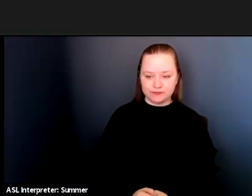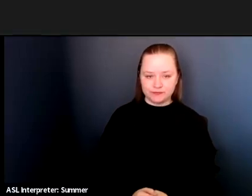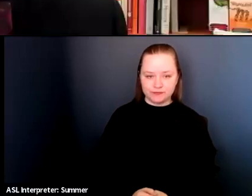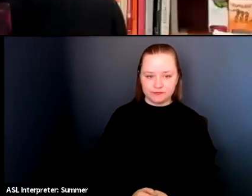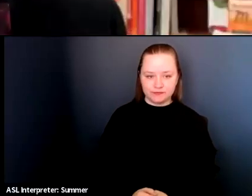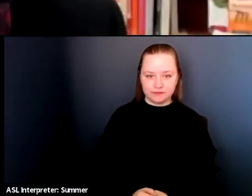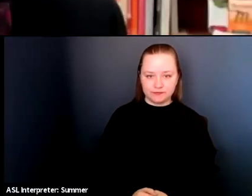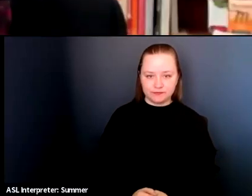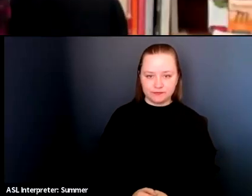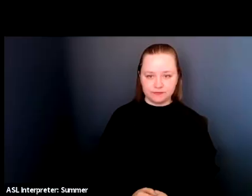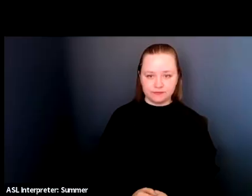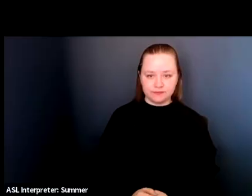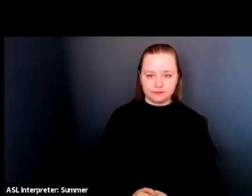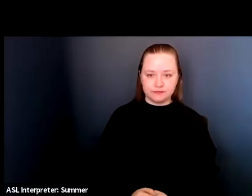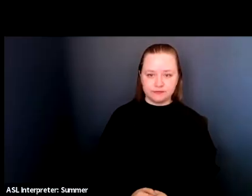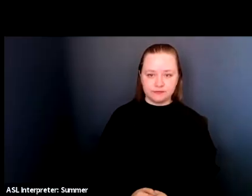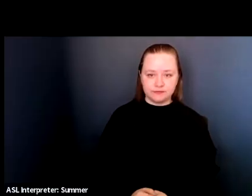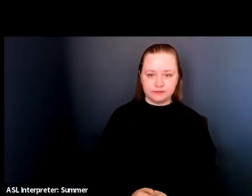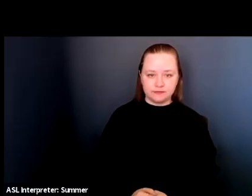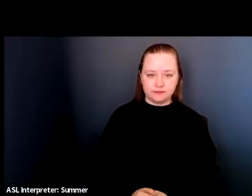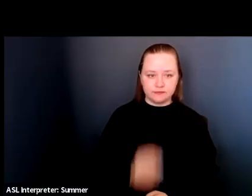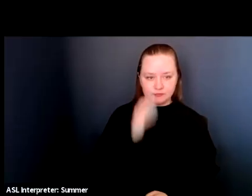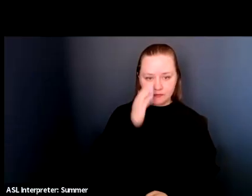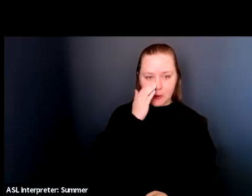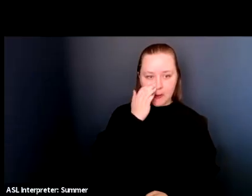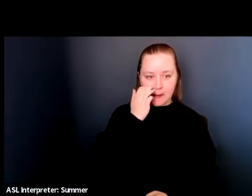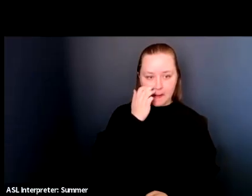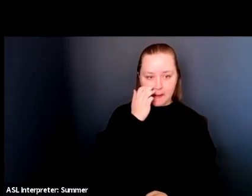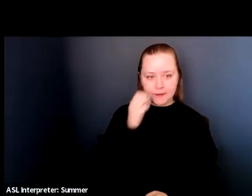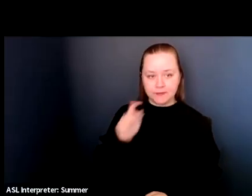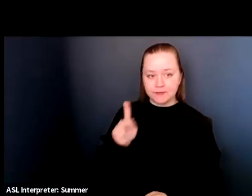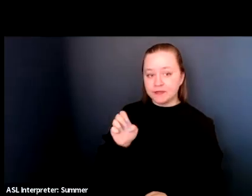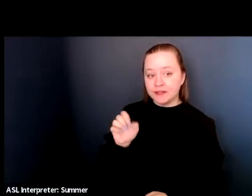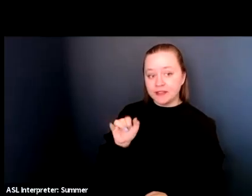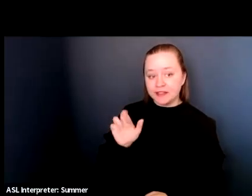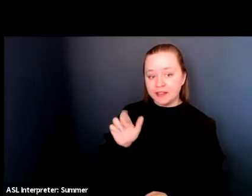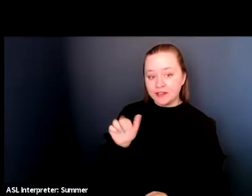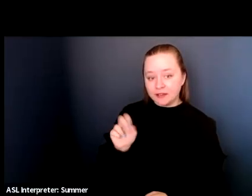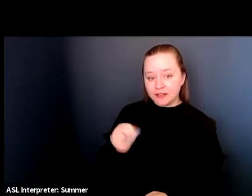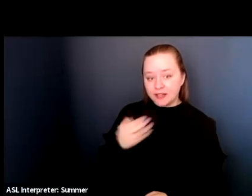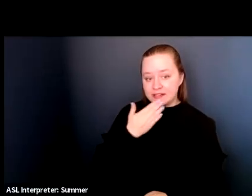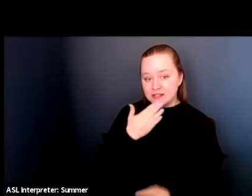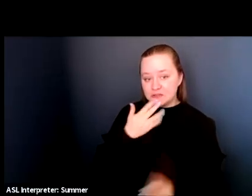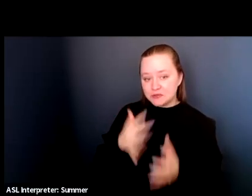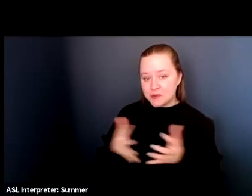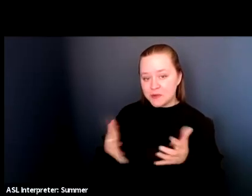Kieran, thank you so much for sharing your story.